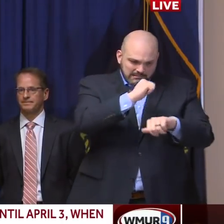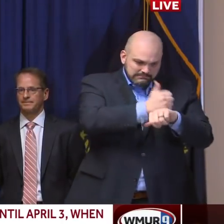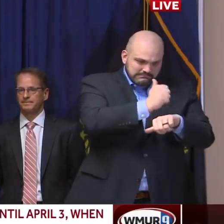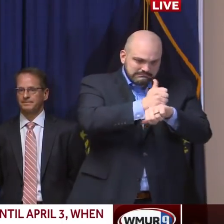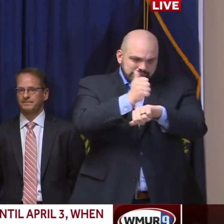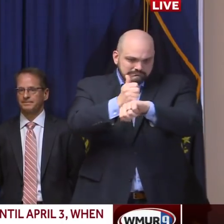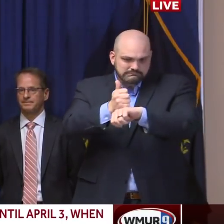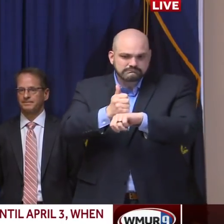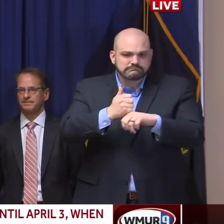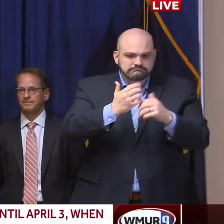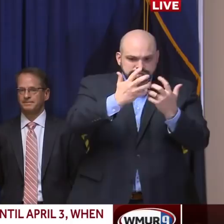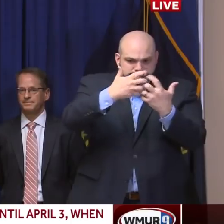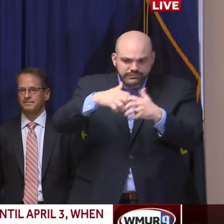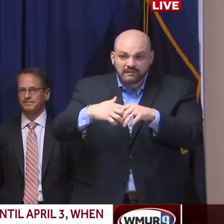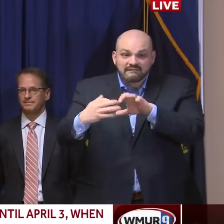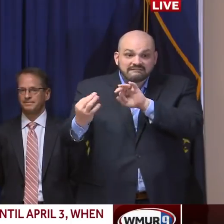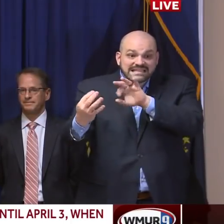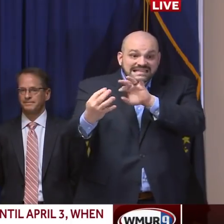WE THOUGHT THROUGH HOW THIS WILL GO.